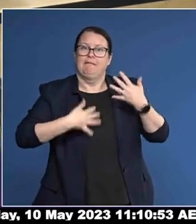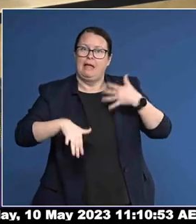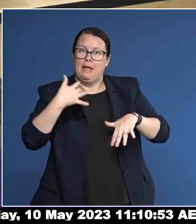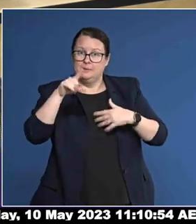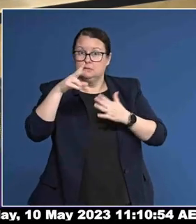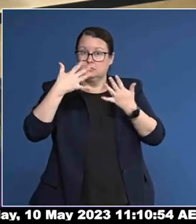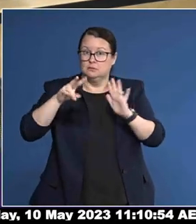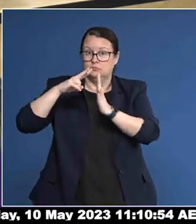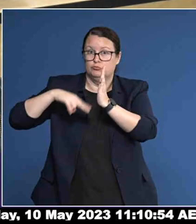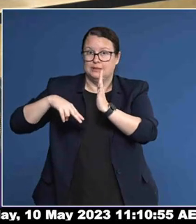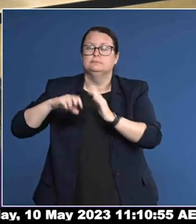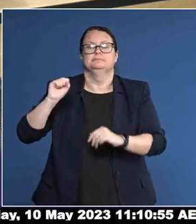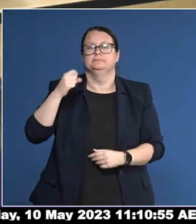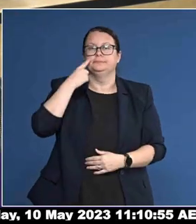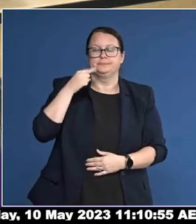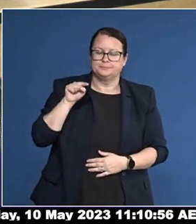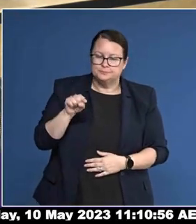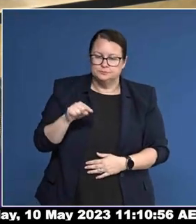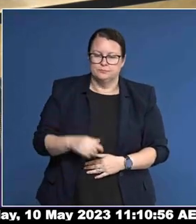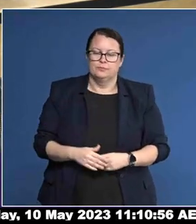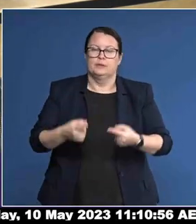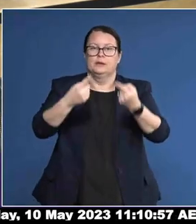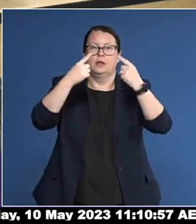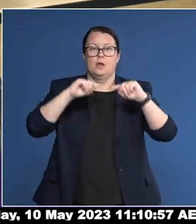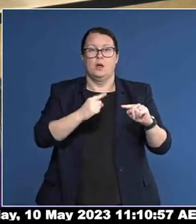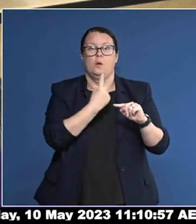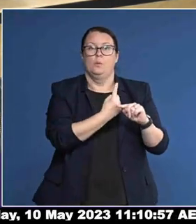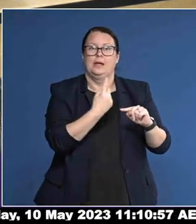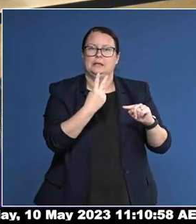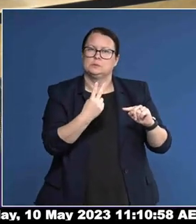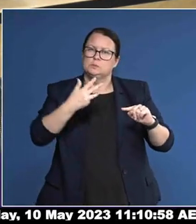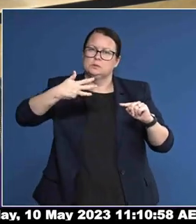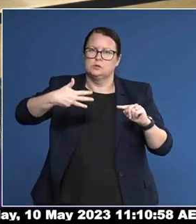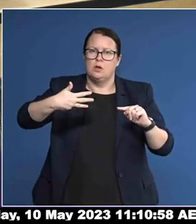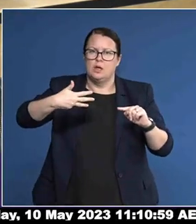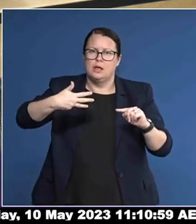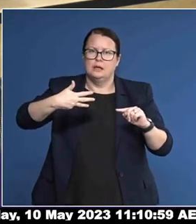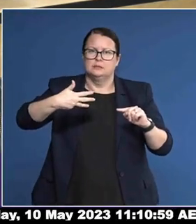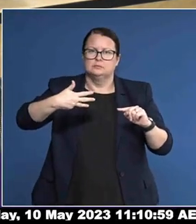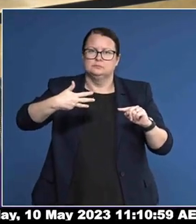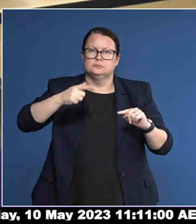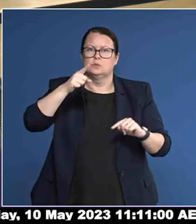And at paragraph 129, you reference it not being uncommon for children